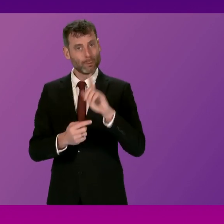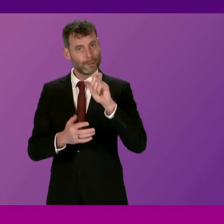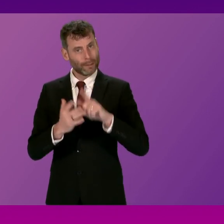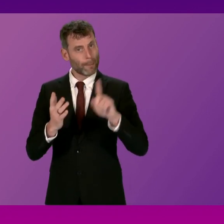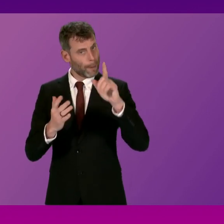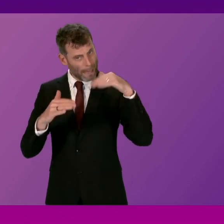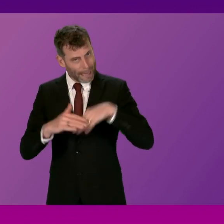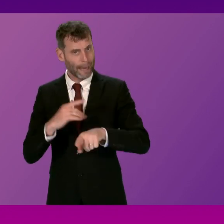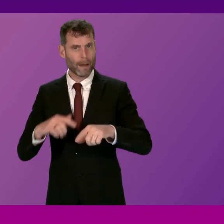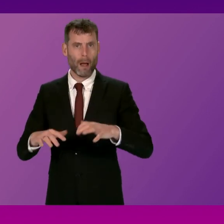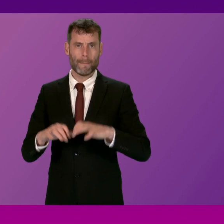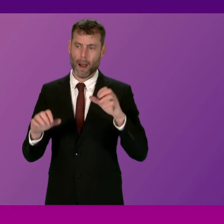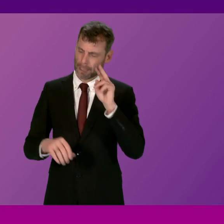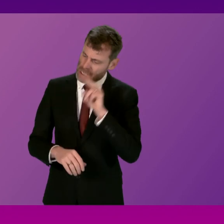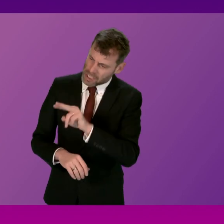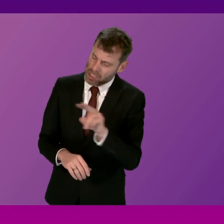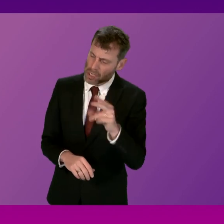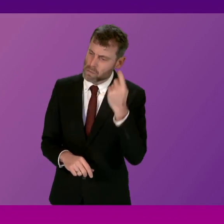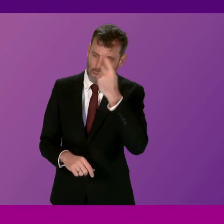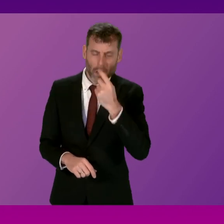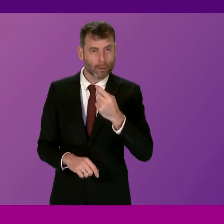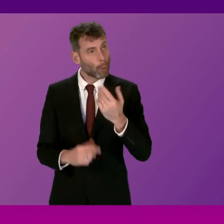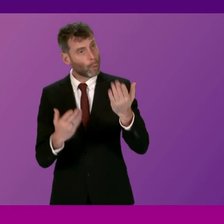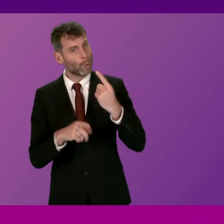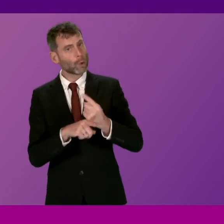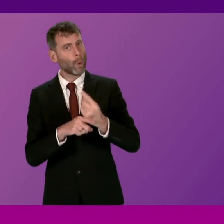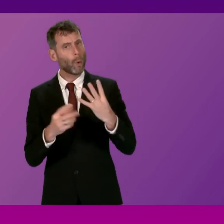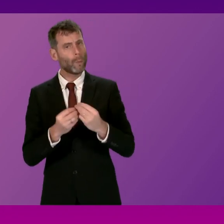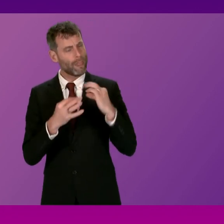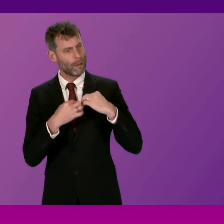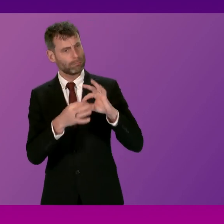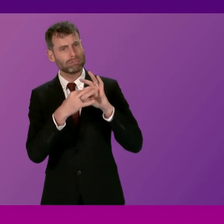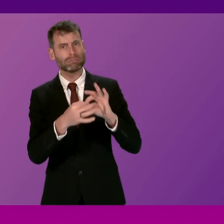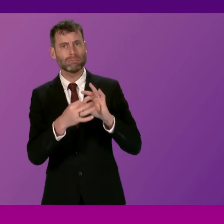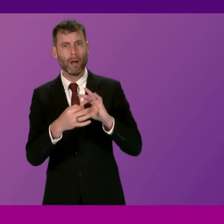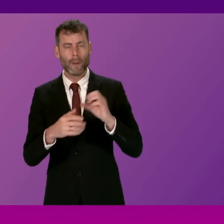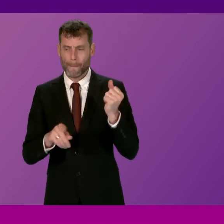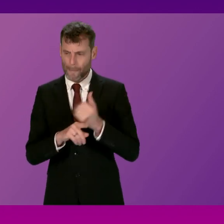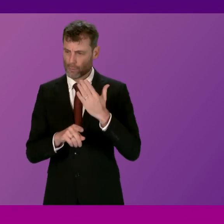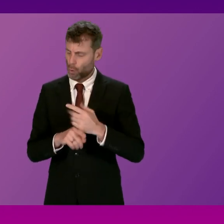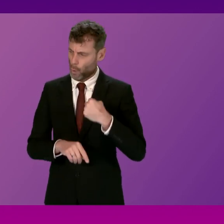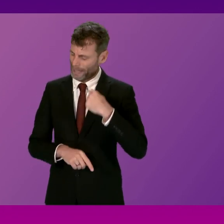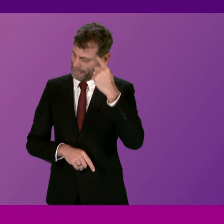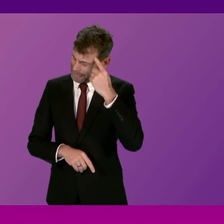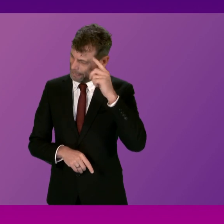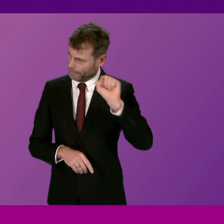compels all of us to refocus our efforts on the ambition for Scotland to be a world leader in human rights and disability equality.